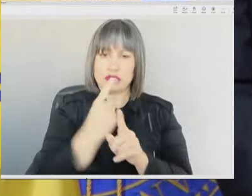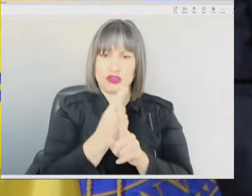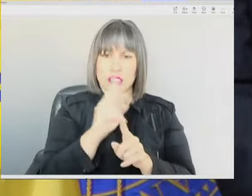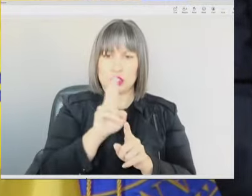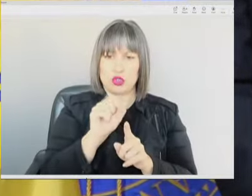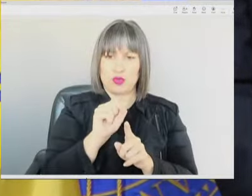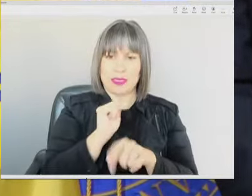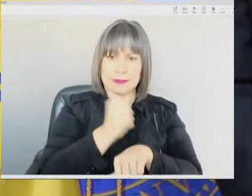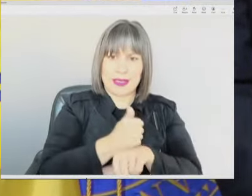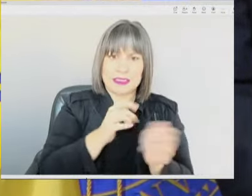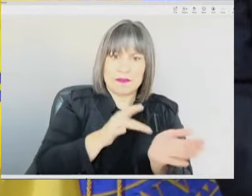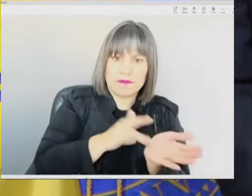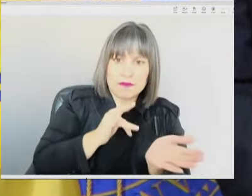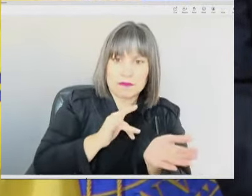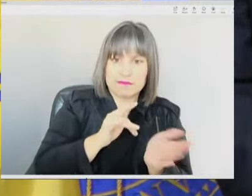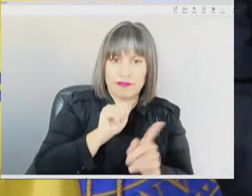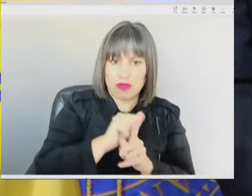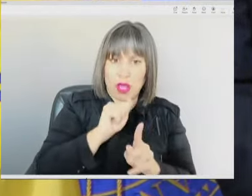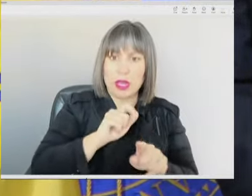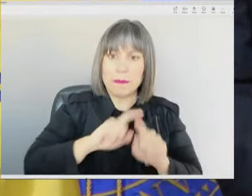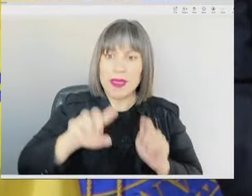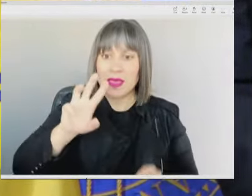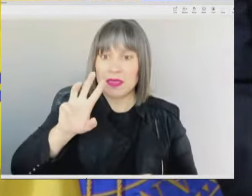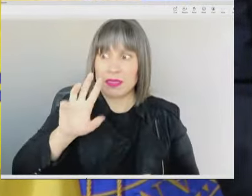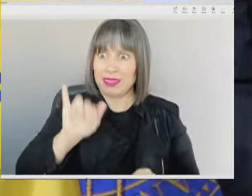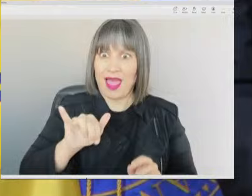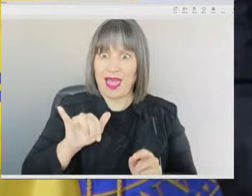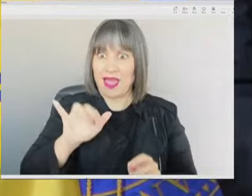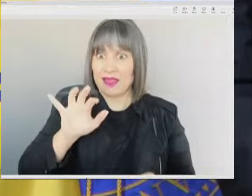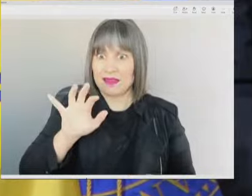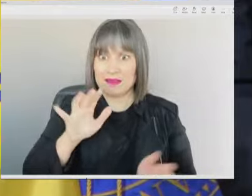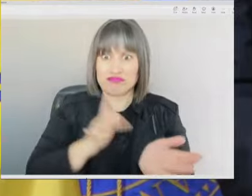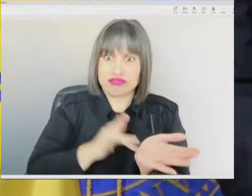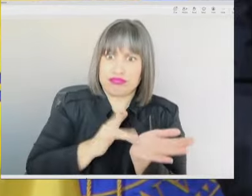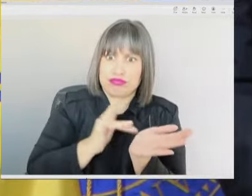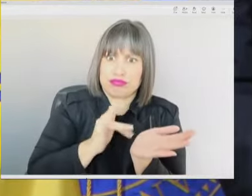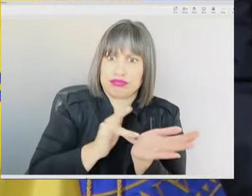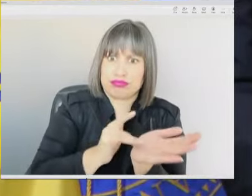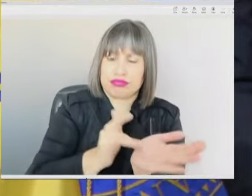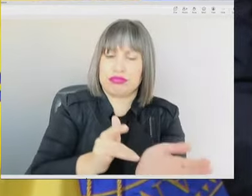but it is weaponized fraud. And these are often multinational criminal organizations